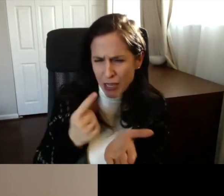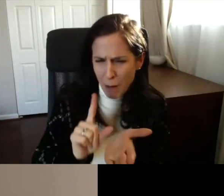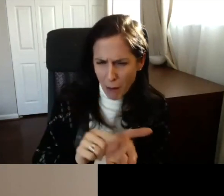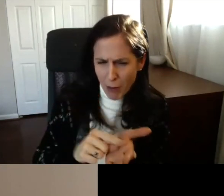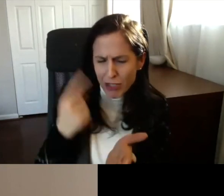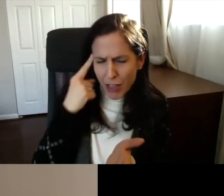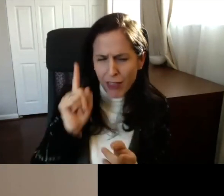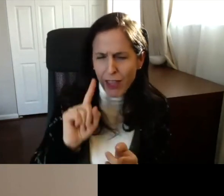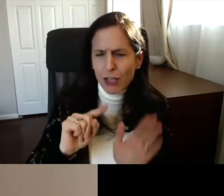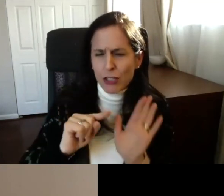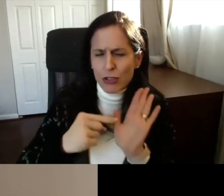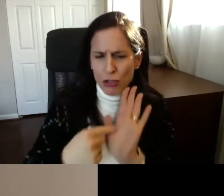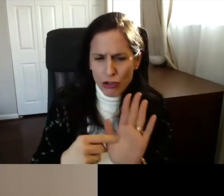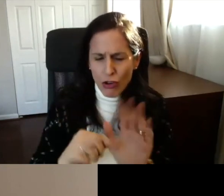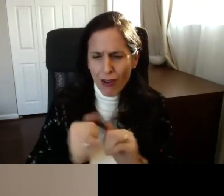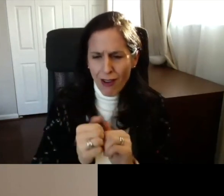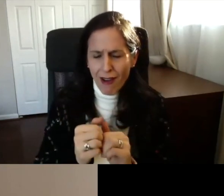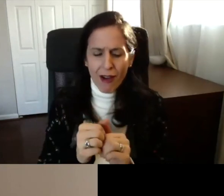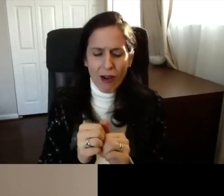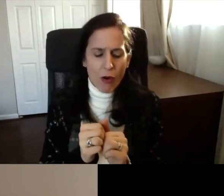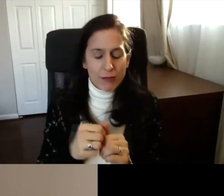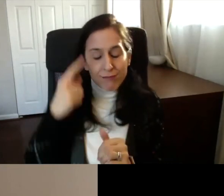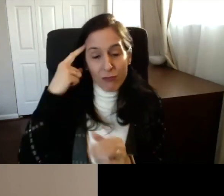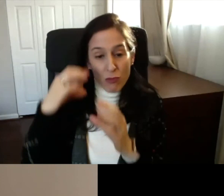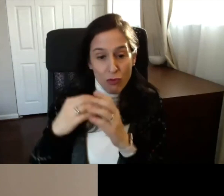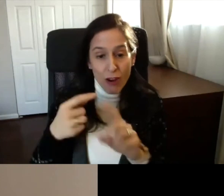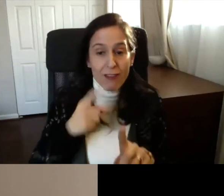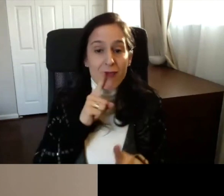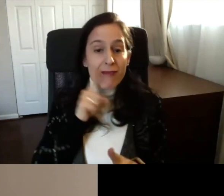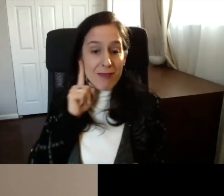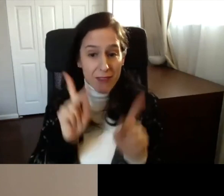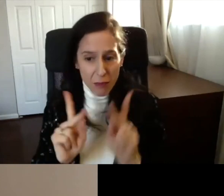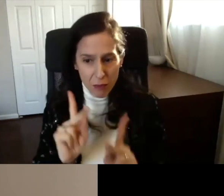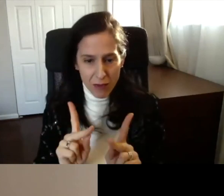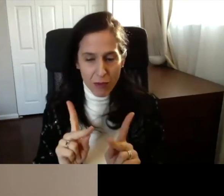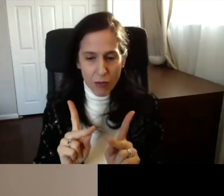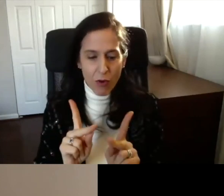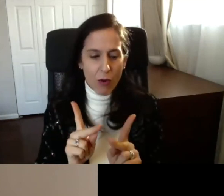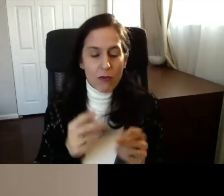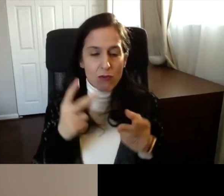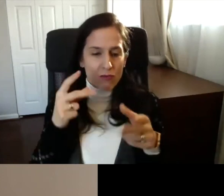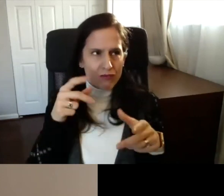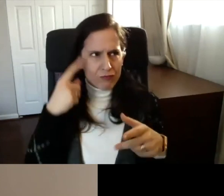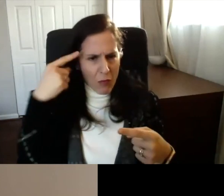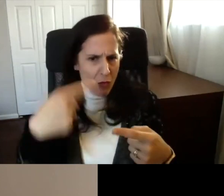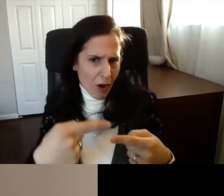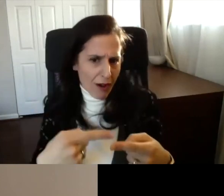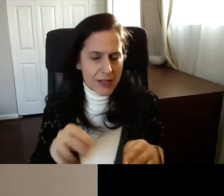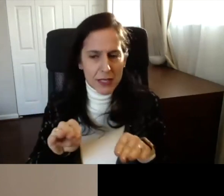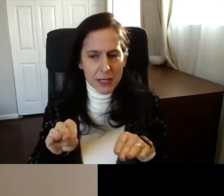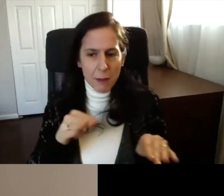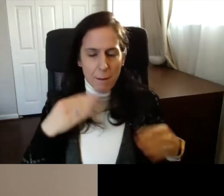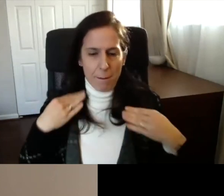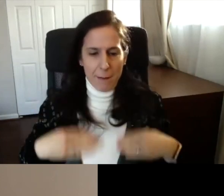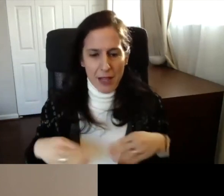with that and she has a recent publication as well that demonstrates with deaf people